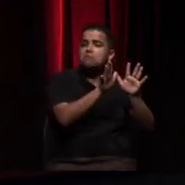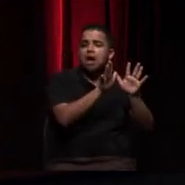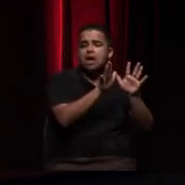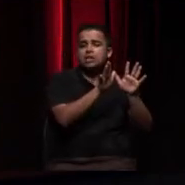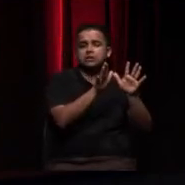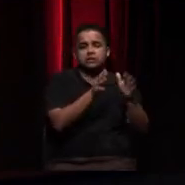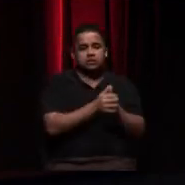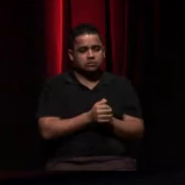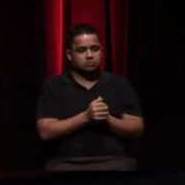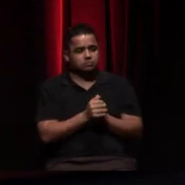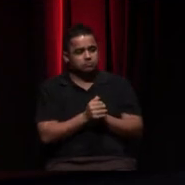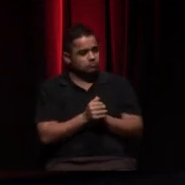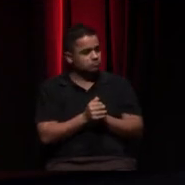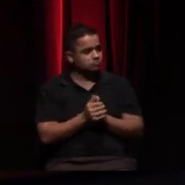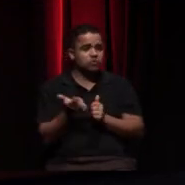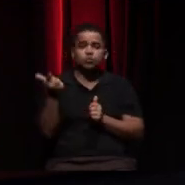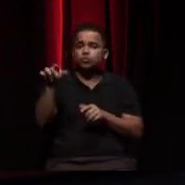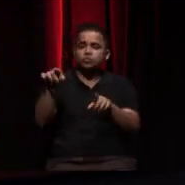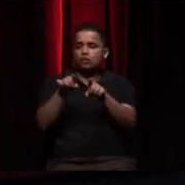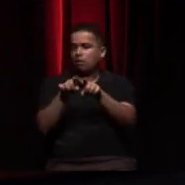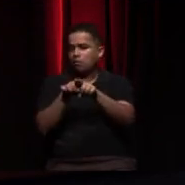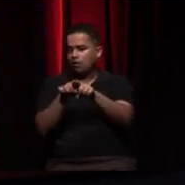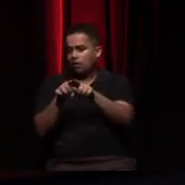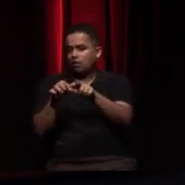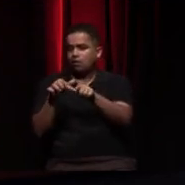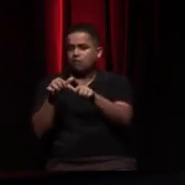a professional able to produce content for a brand.